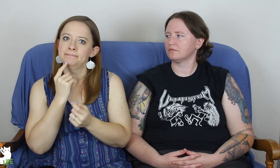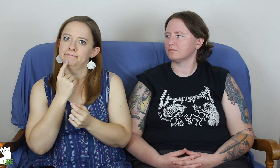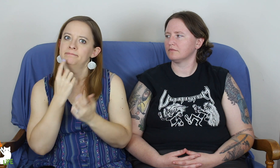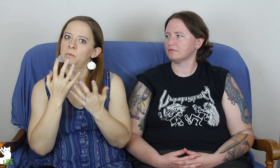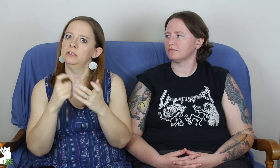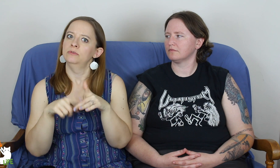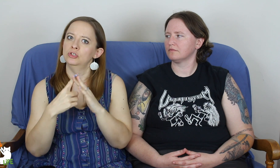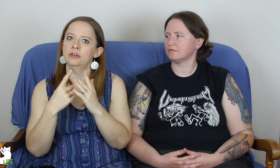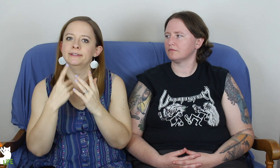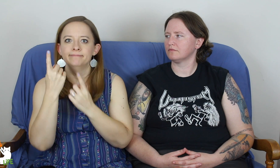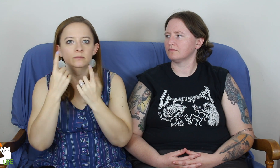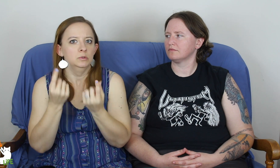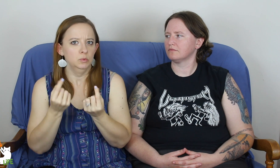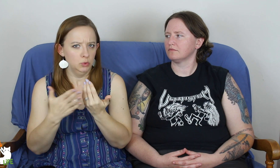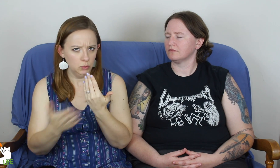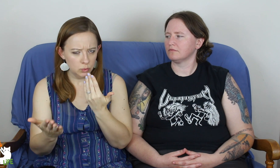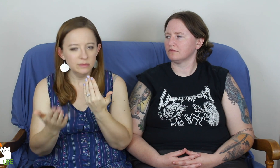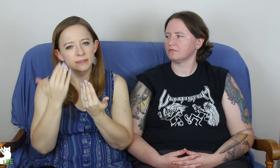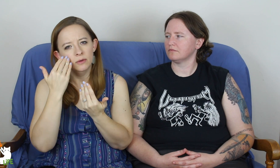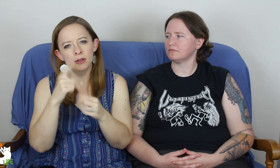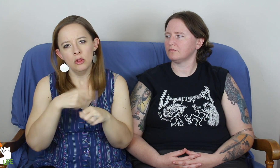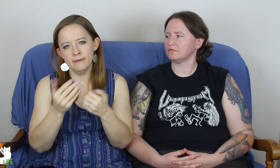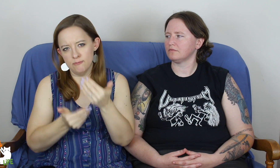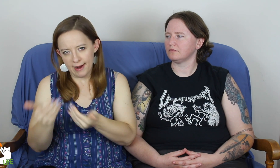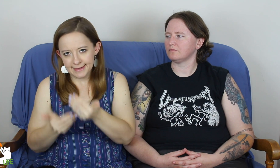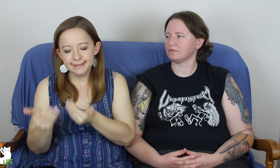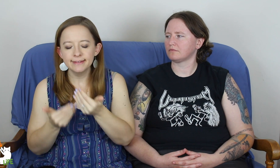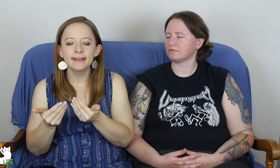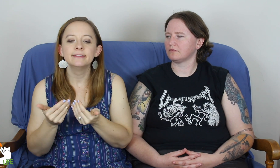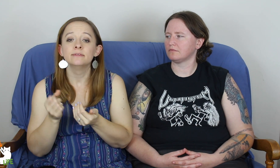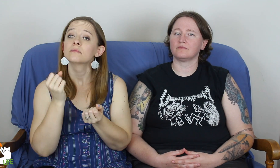We were seriously considering what we're going to do cause we knew it'd be a long process.